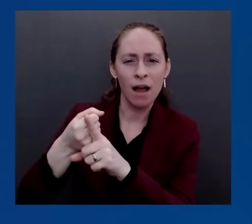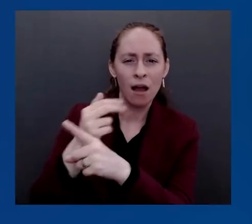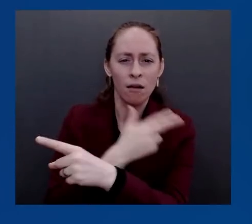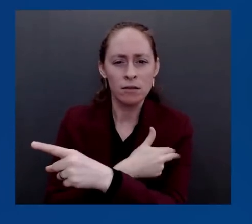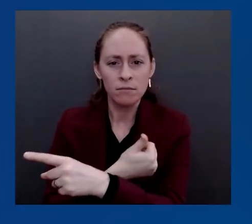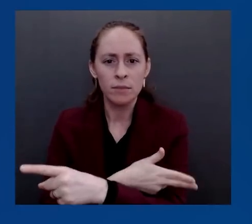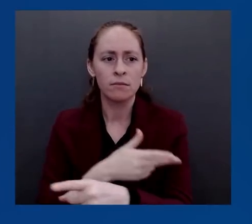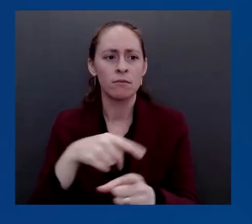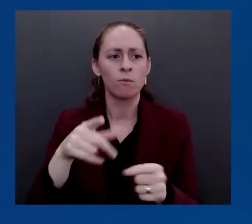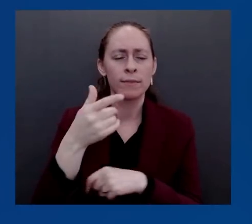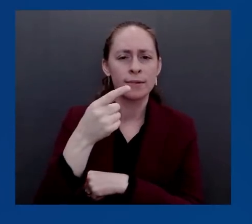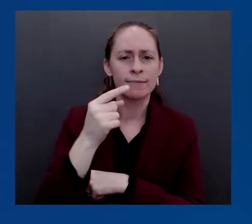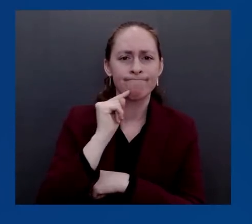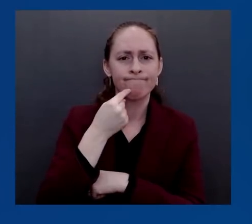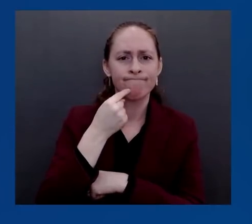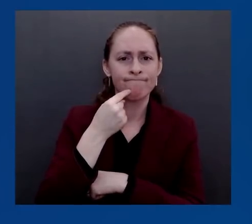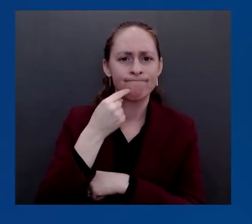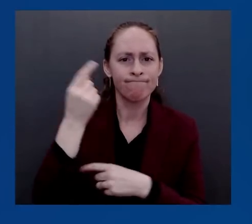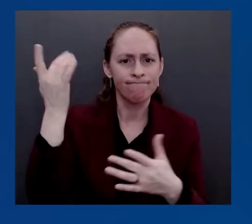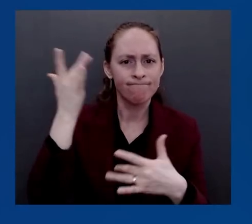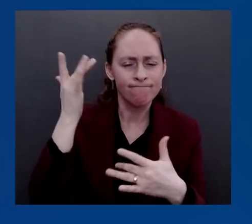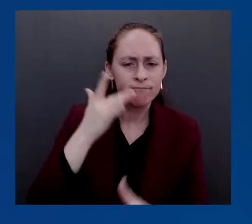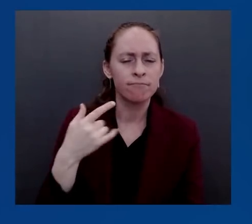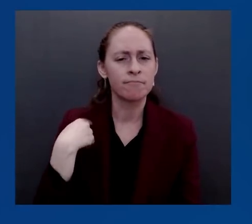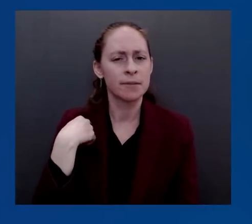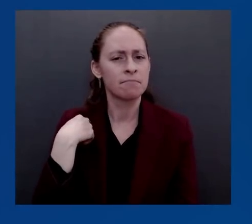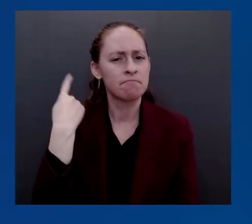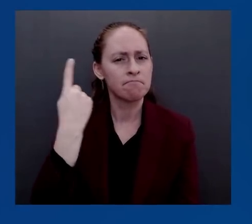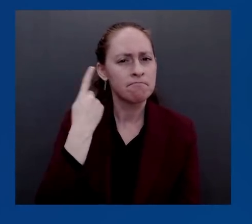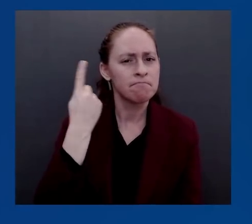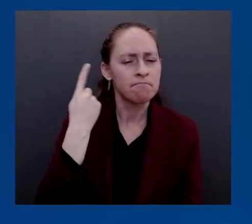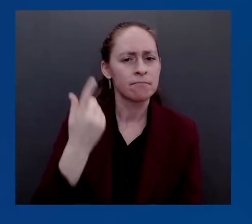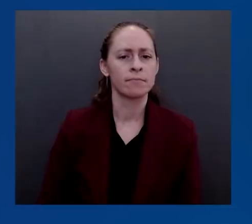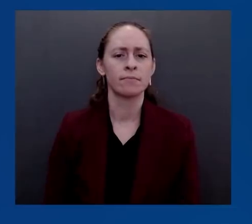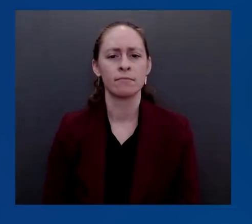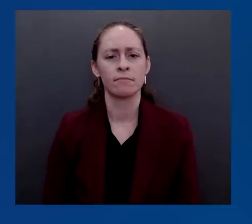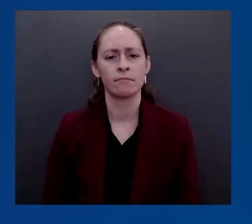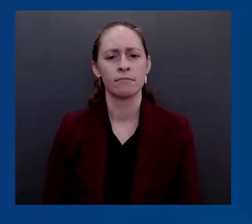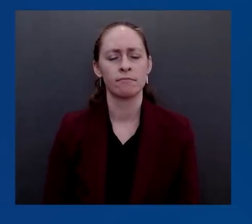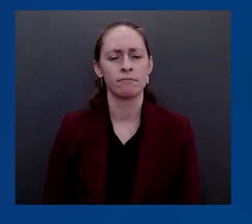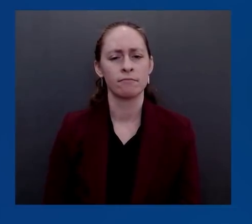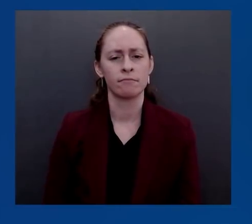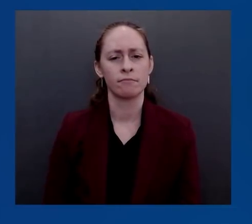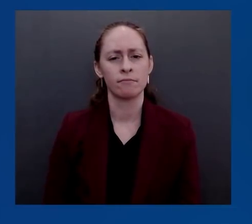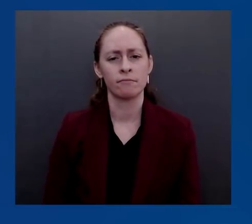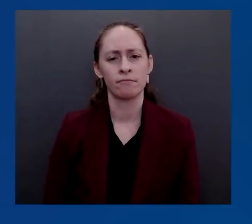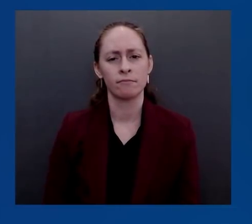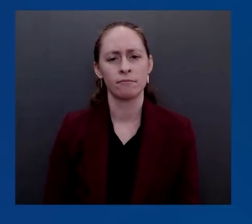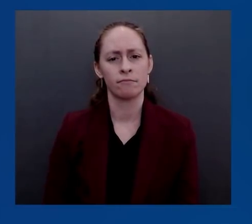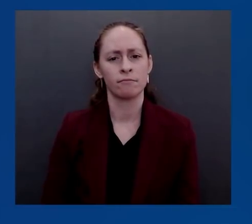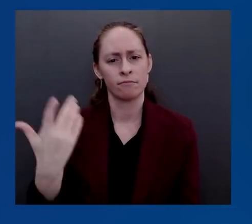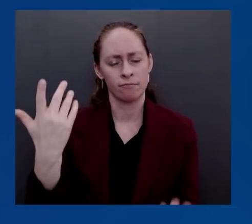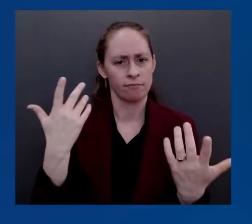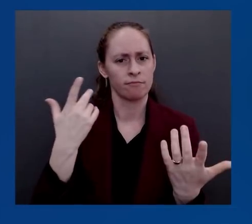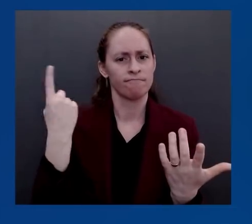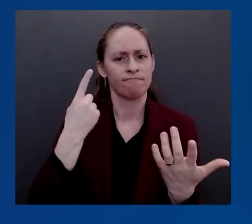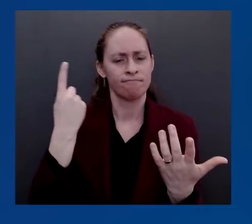as they're considering whether to keep masks on, as we hear it could be affecting, you know, 10 to 30 percent of people who get COVID,